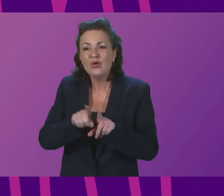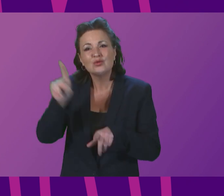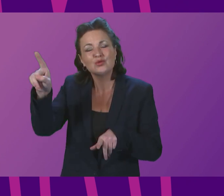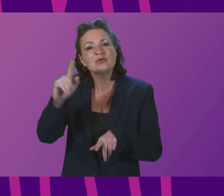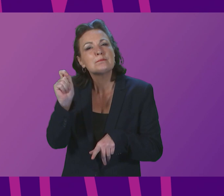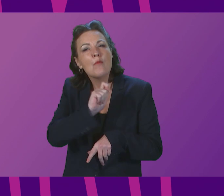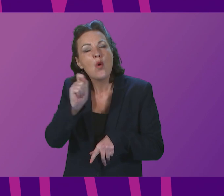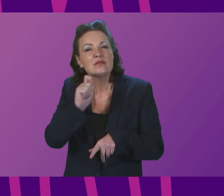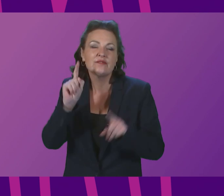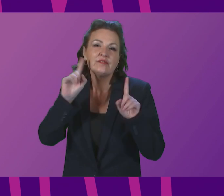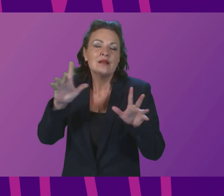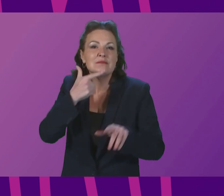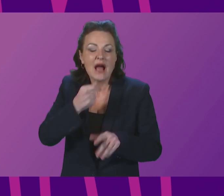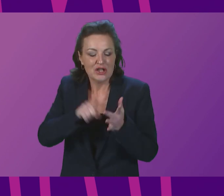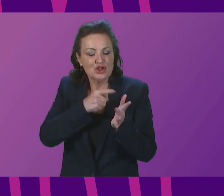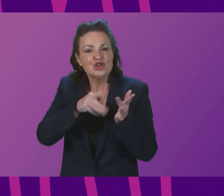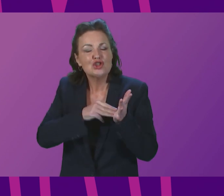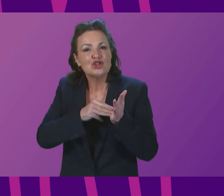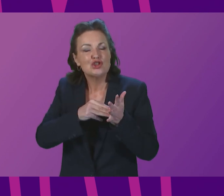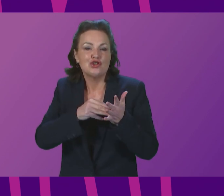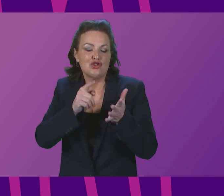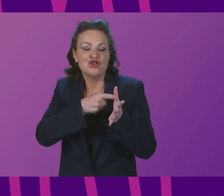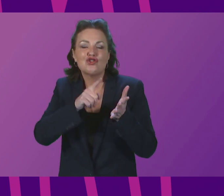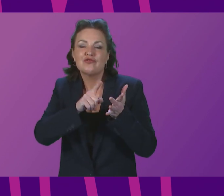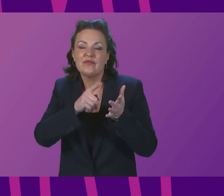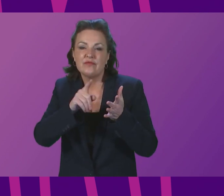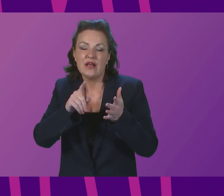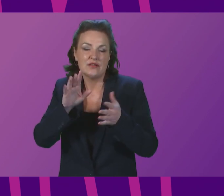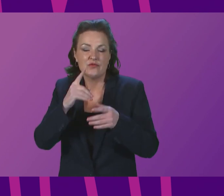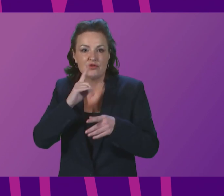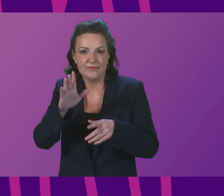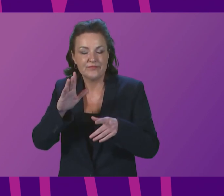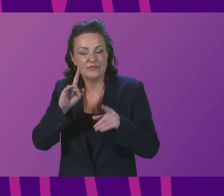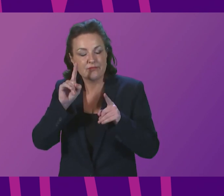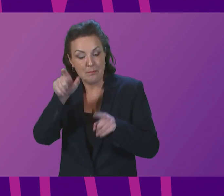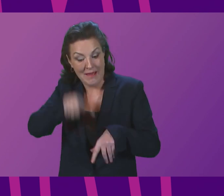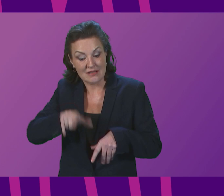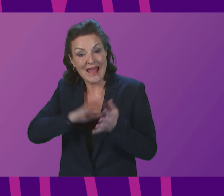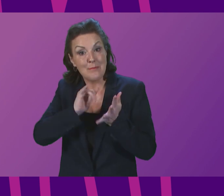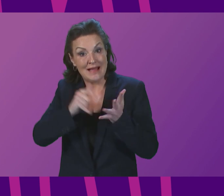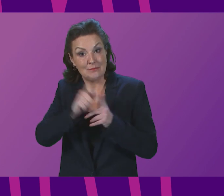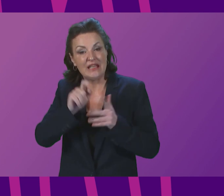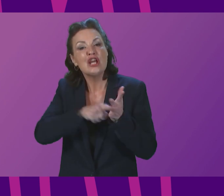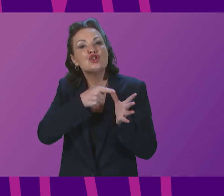I send my condolences to Jamie Greene and, in particular, to all our Conservative colleagues in the Parliament.